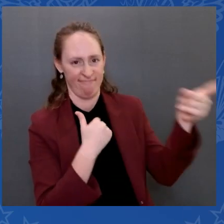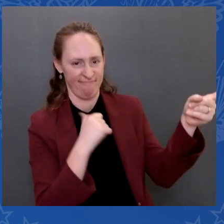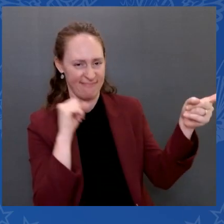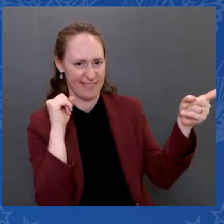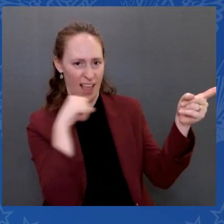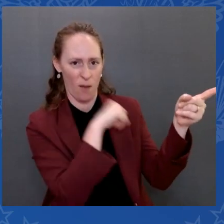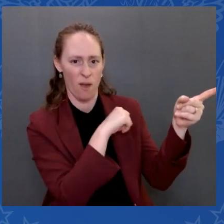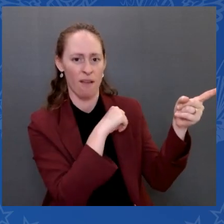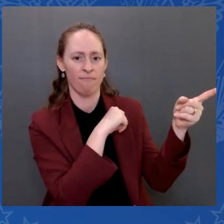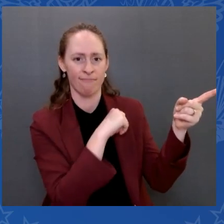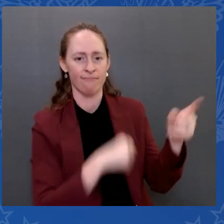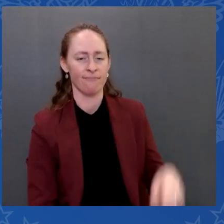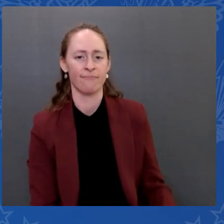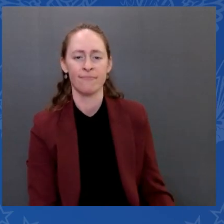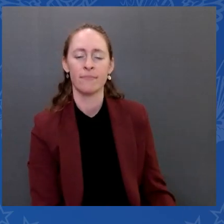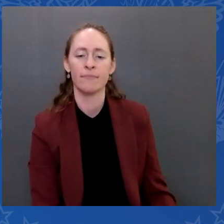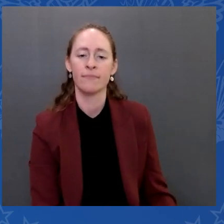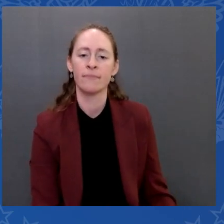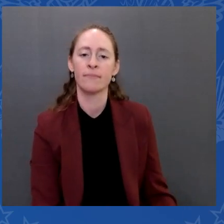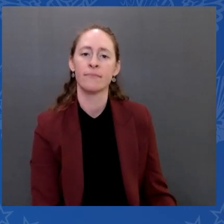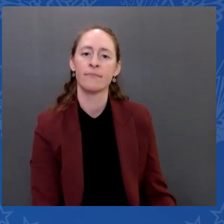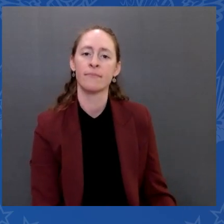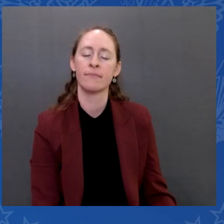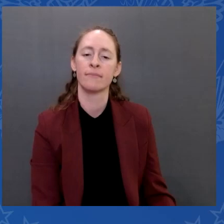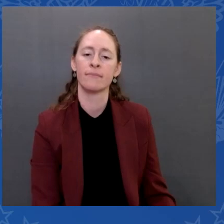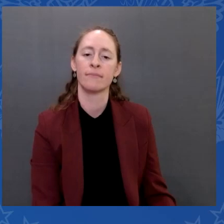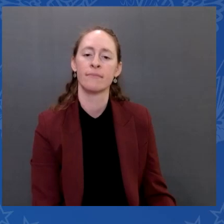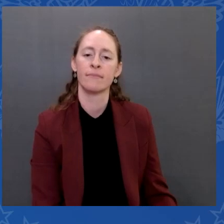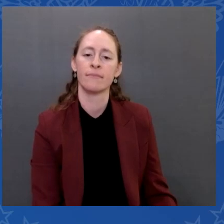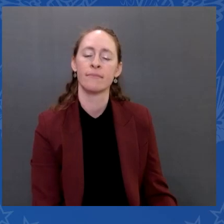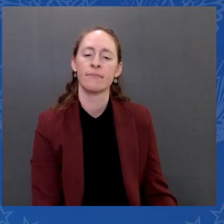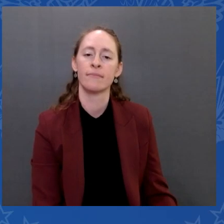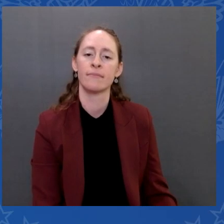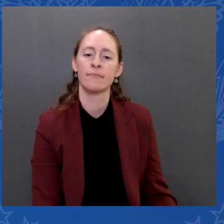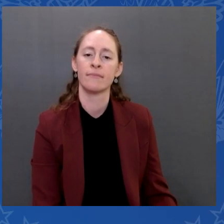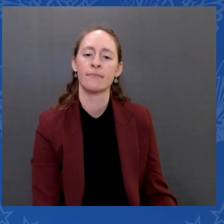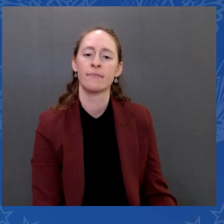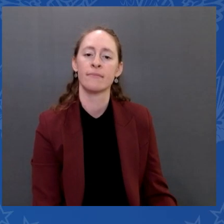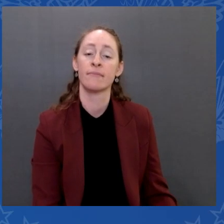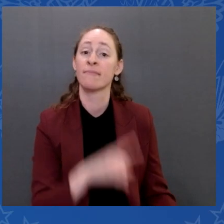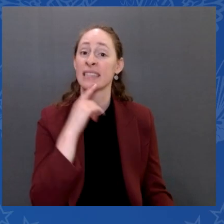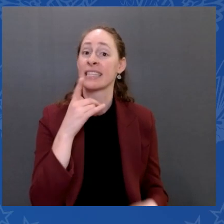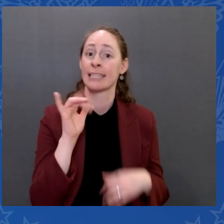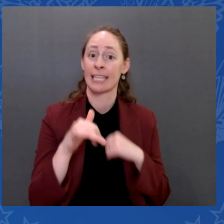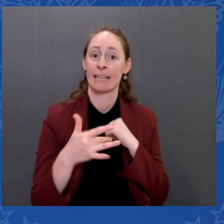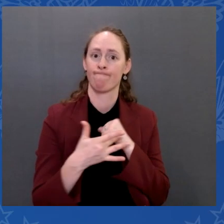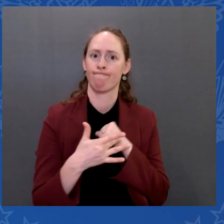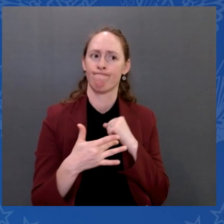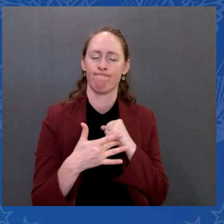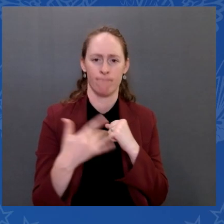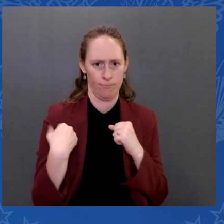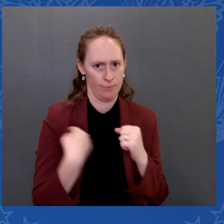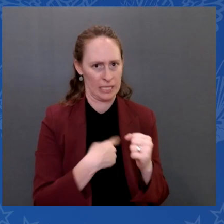chips are a cornerstone technology that underpin our entire economy. You need chips for smartphones,